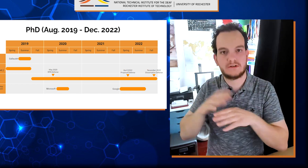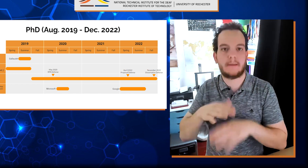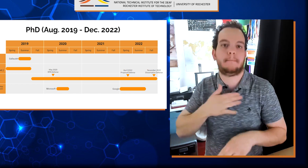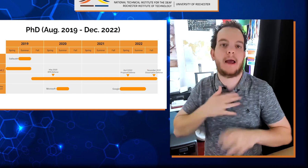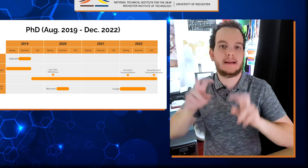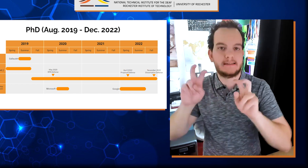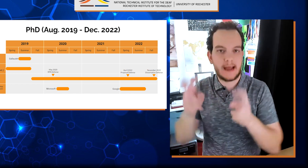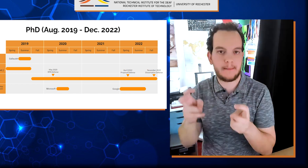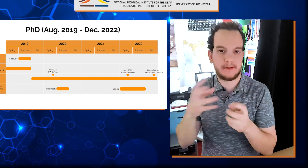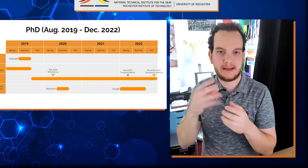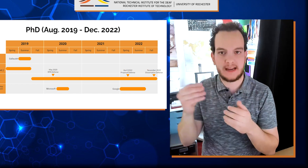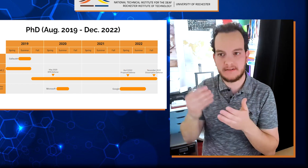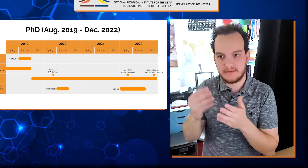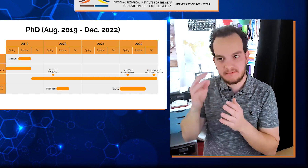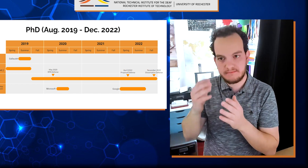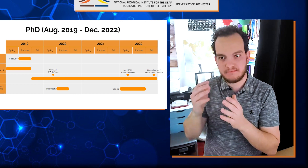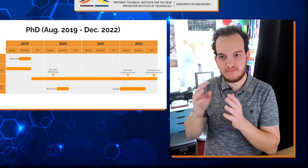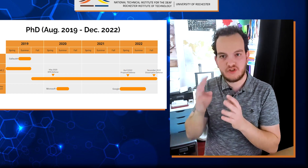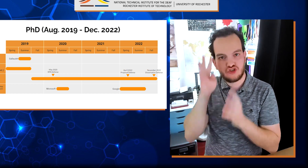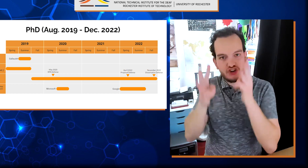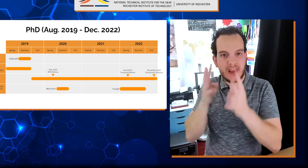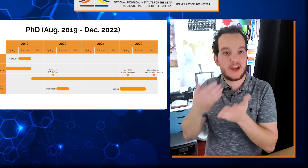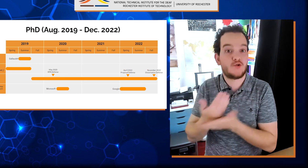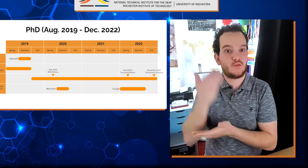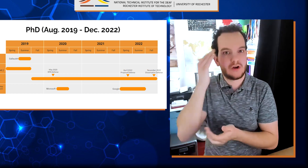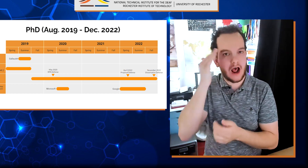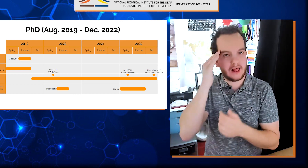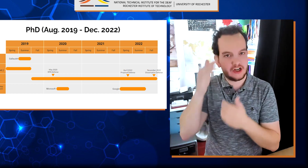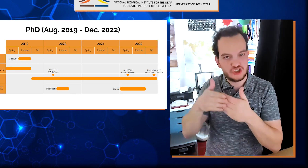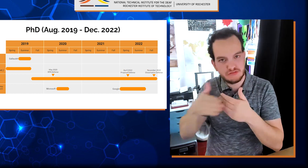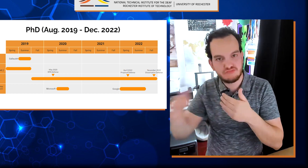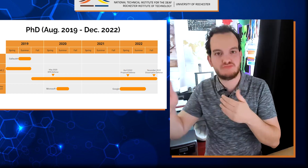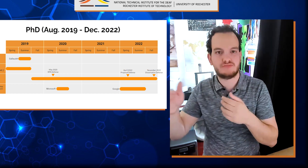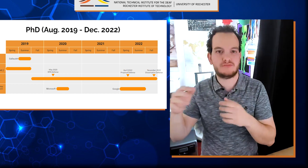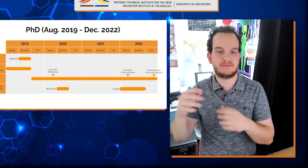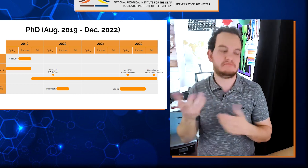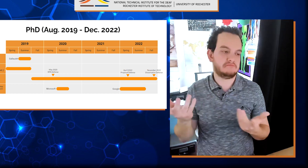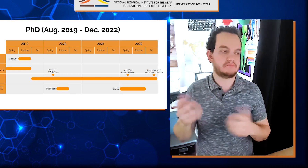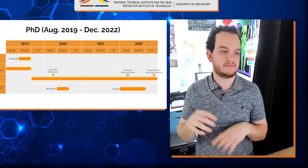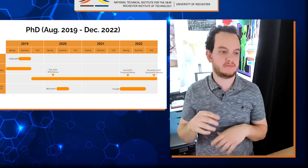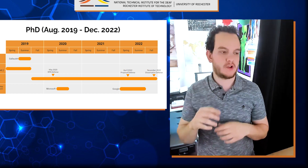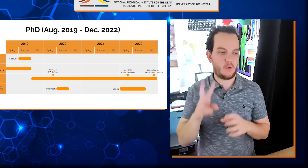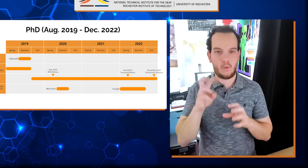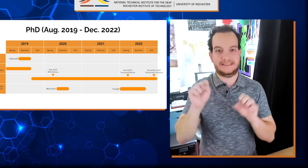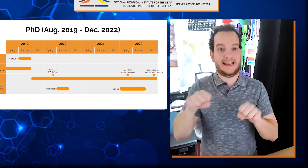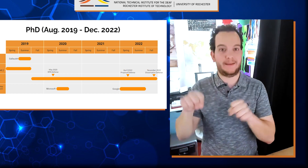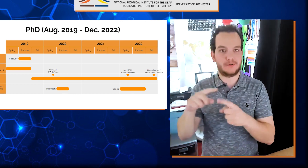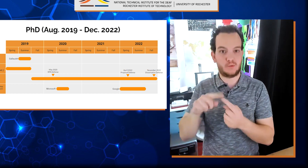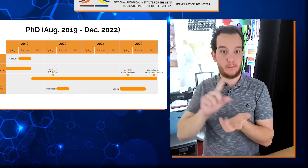with the research process and methods, so I could focus on my own research and creating new ideas